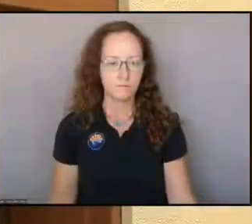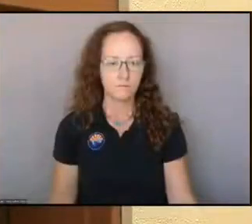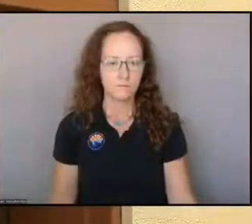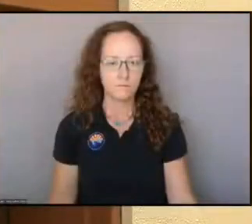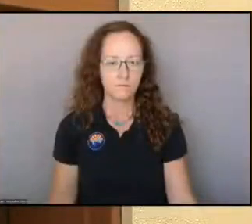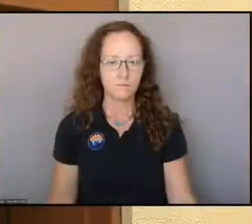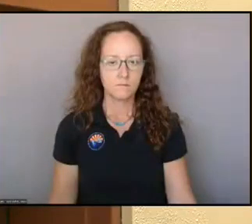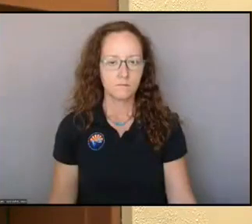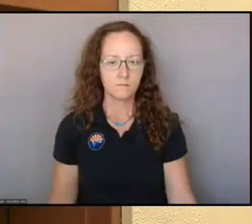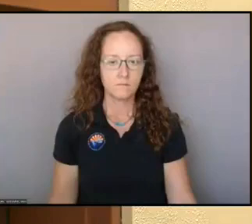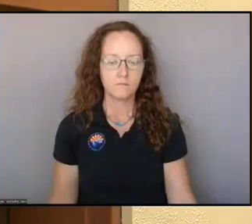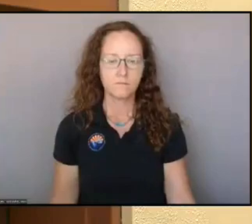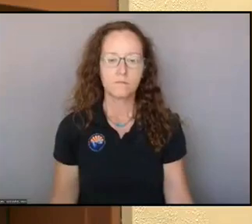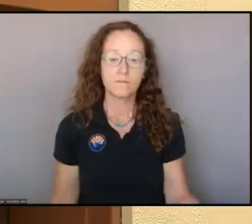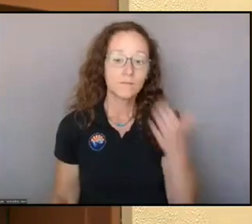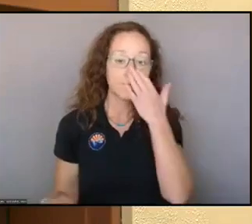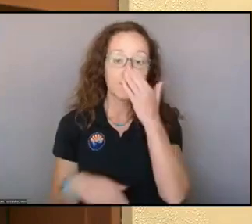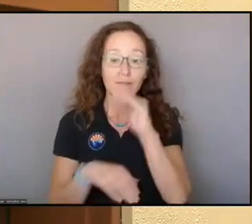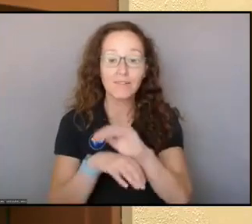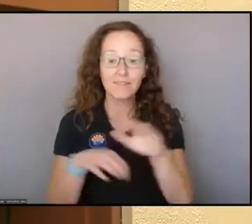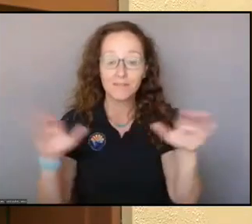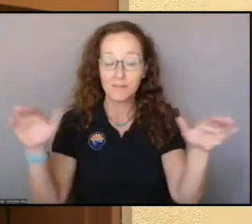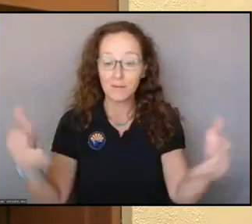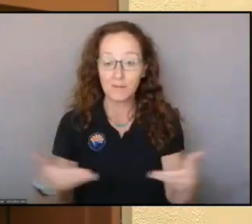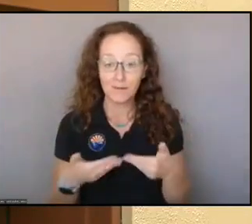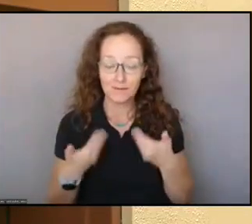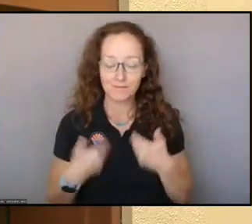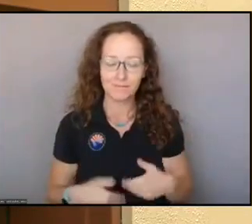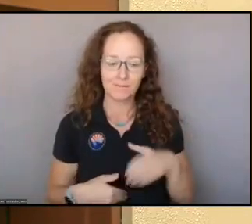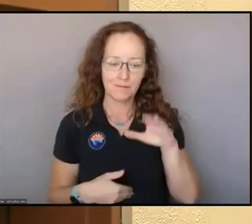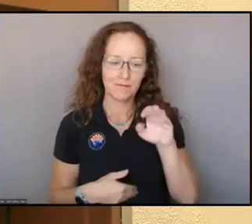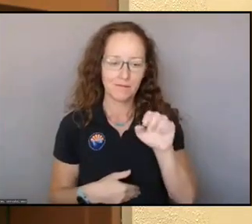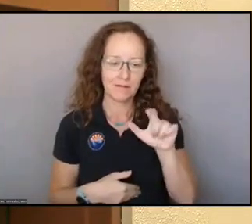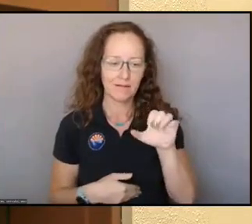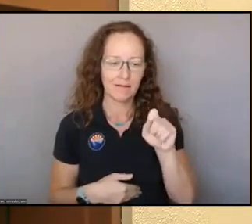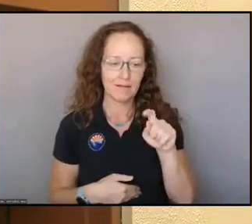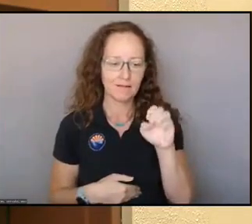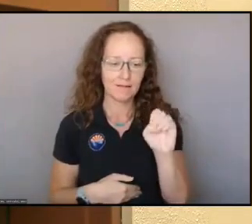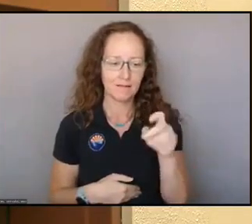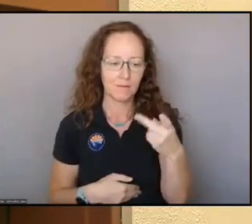GOOD EVENING, AND WELCOME. MY NAME IS CELESTE PRESCOTT, PUBLIC INFORMATION OFFICER